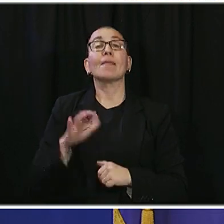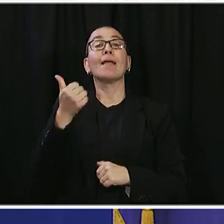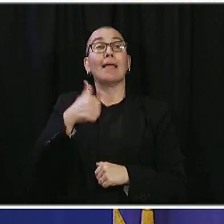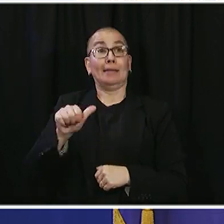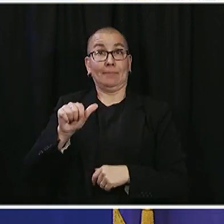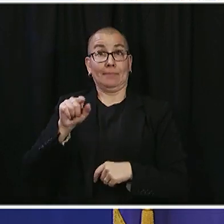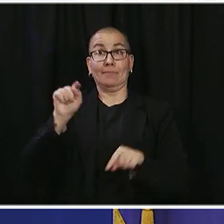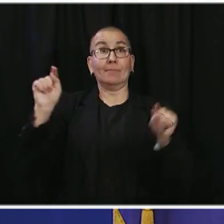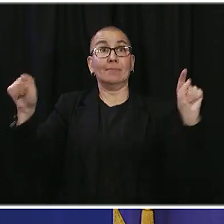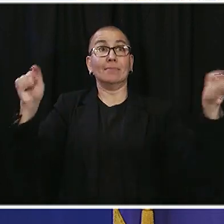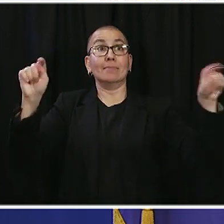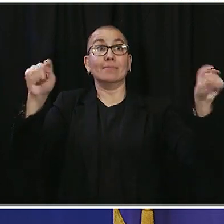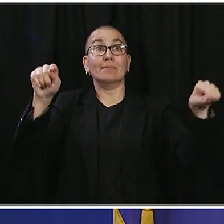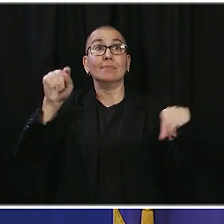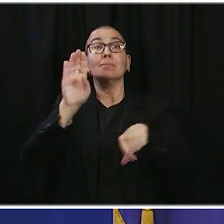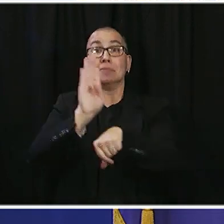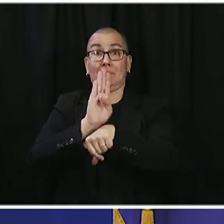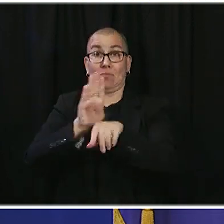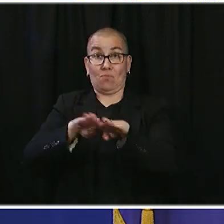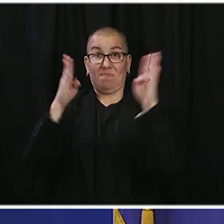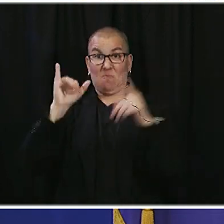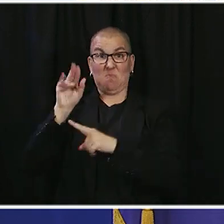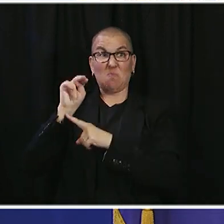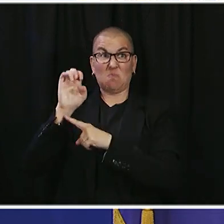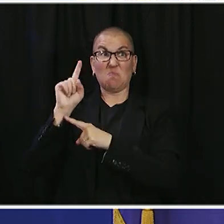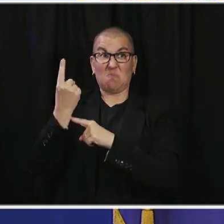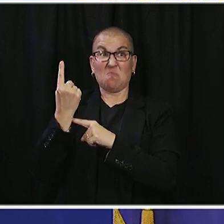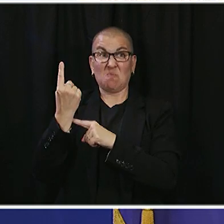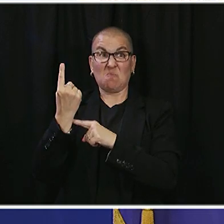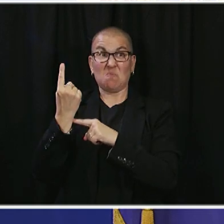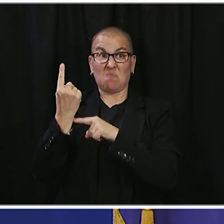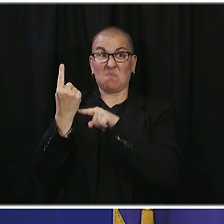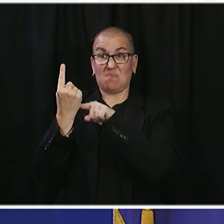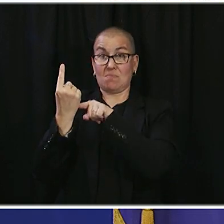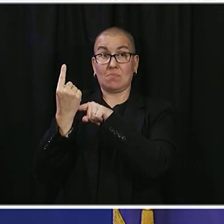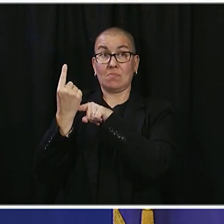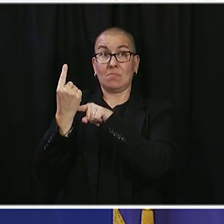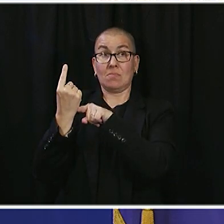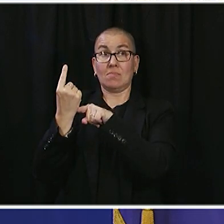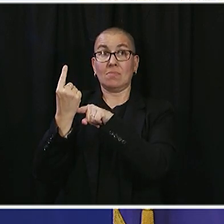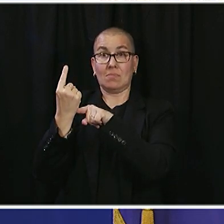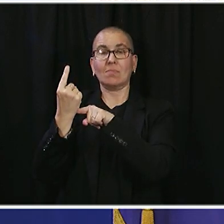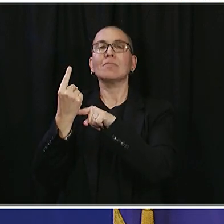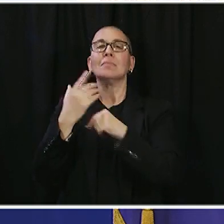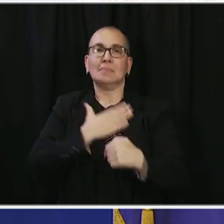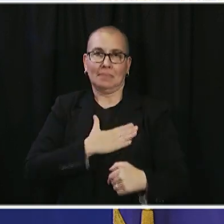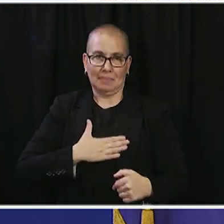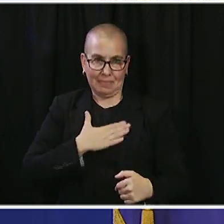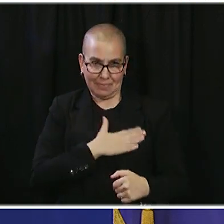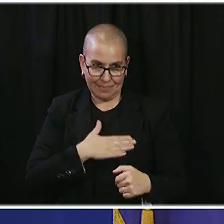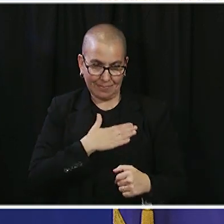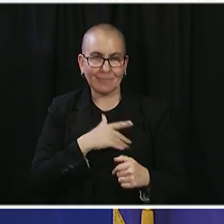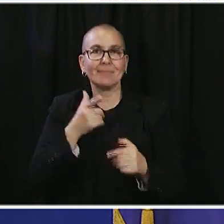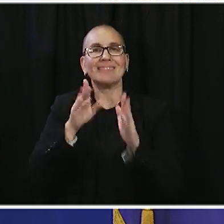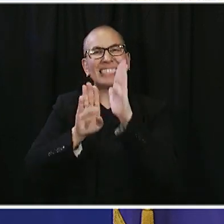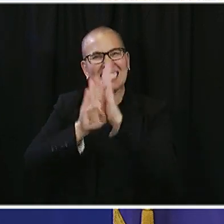FOR ANY BUSINESSES COMING BACK IN AS OF JUNE 1ST FOR THE PLAN THAT WE'VE JUST LAID OUT, ALL THE SAME GUIDELINES ON CREATING A PLAN ARE THERE.